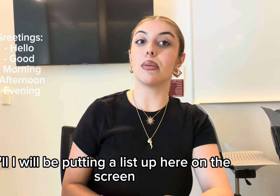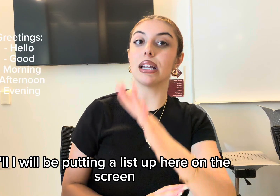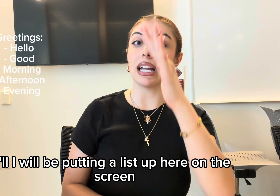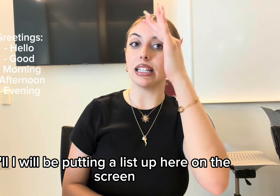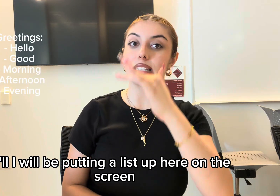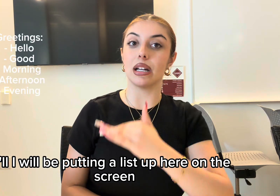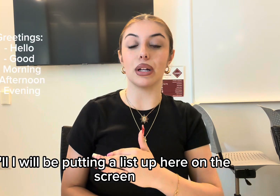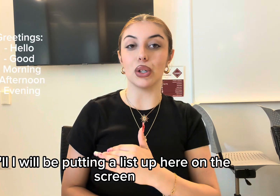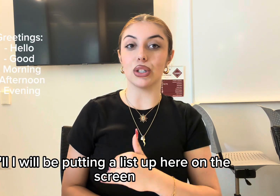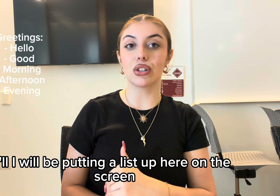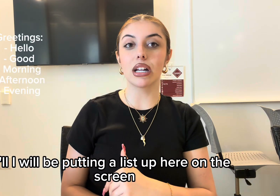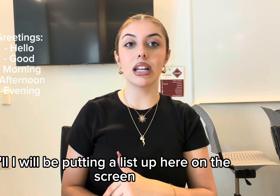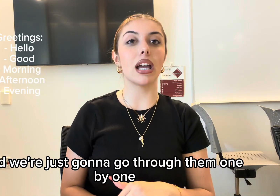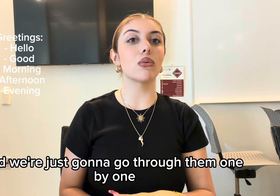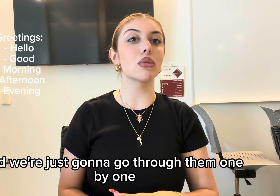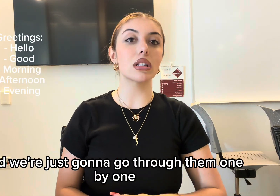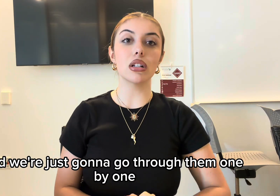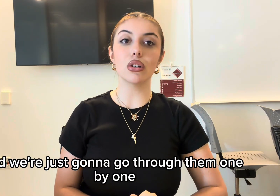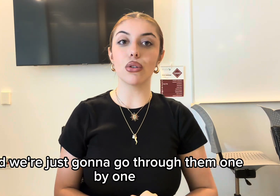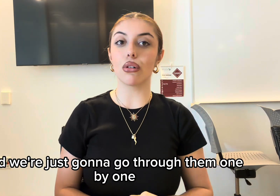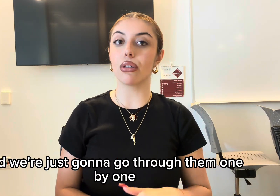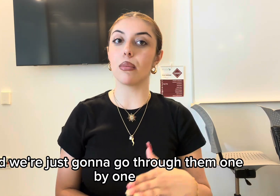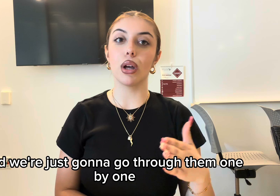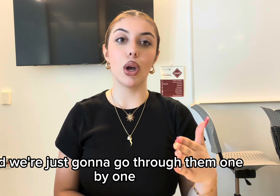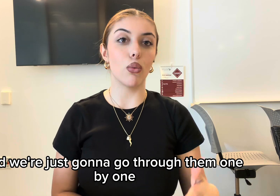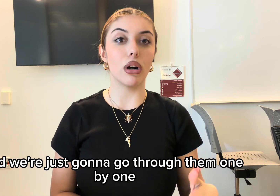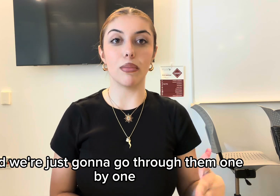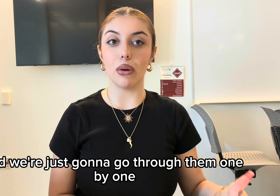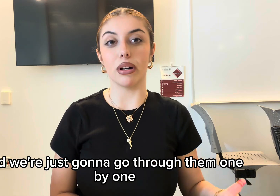be putting a list up here on the screen, and we're just going to go through them one by